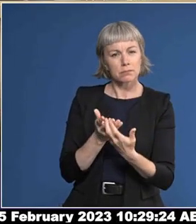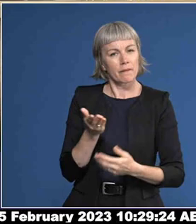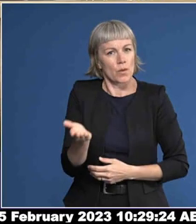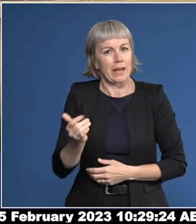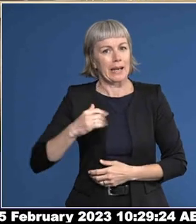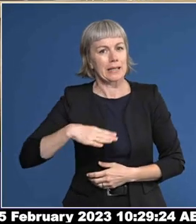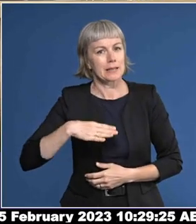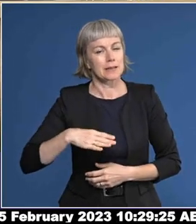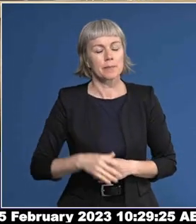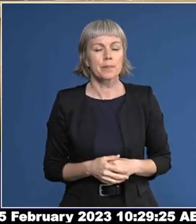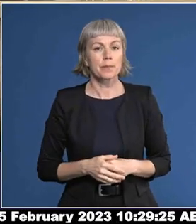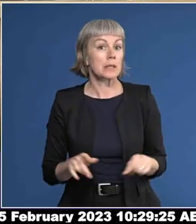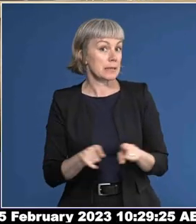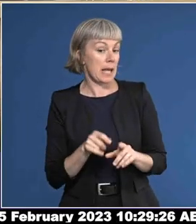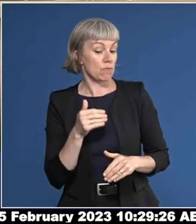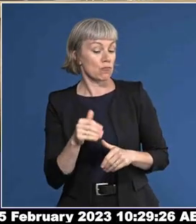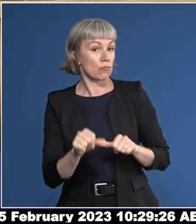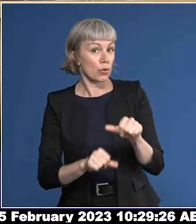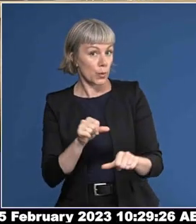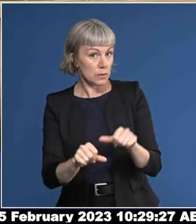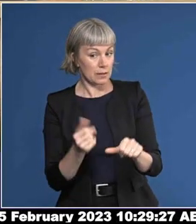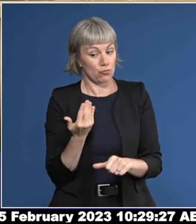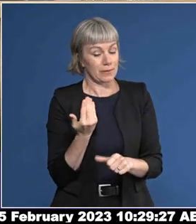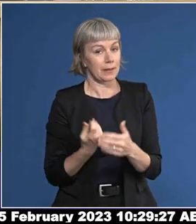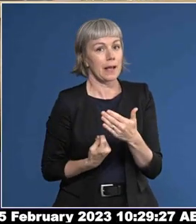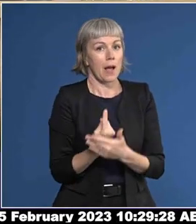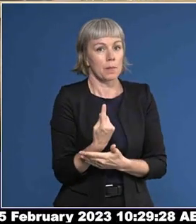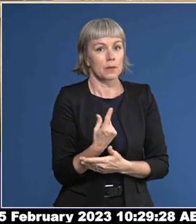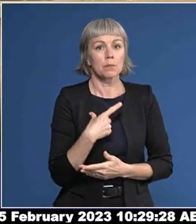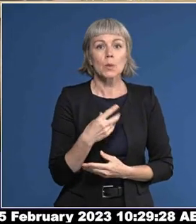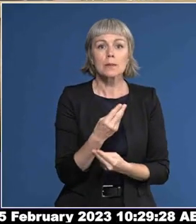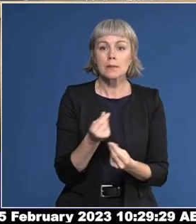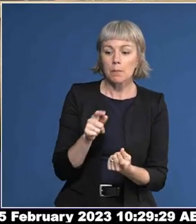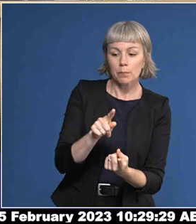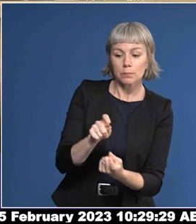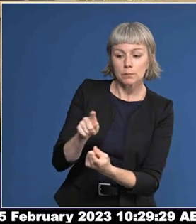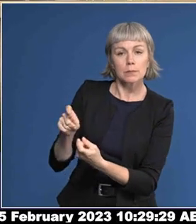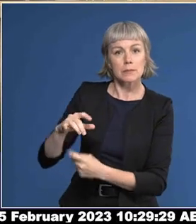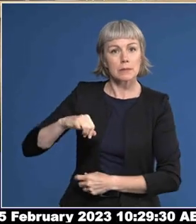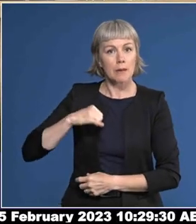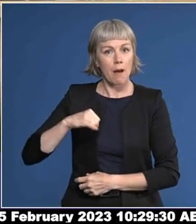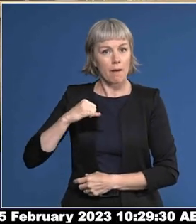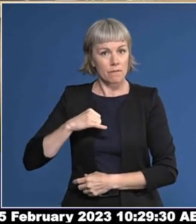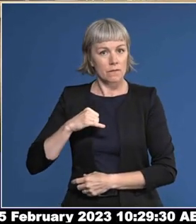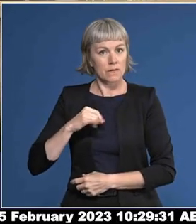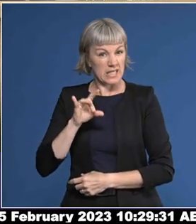that's recently occurred because of the employees that we have engaged over the last 12 months in our head office environment, for example.